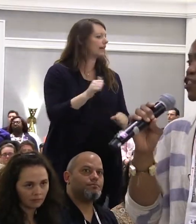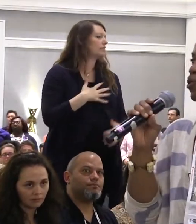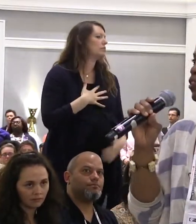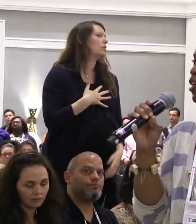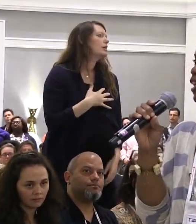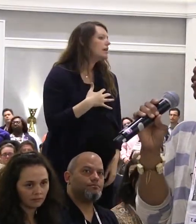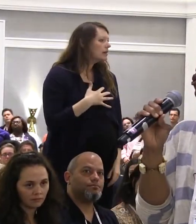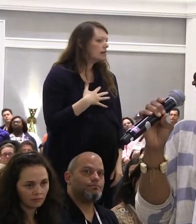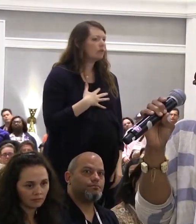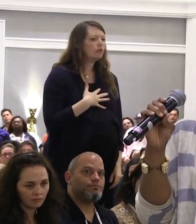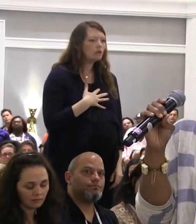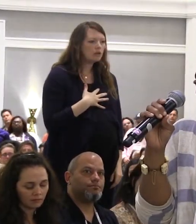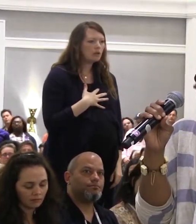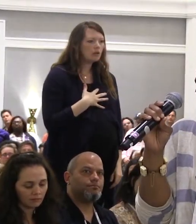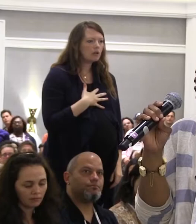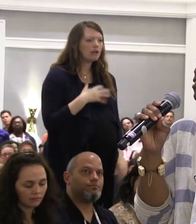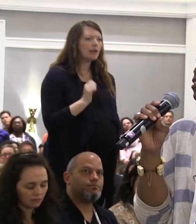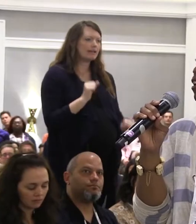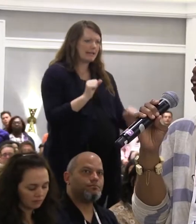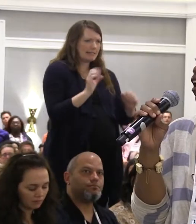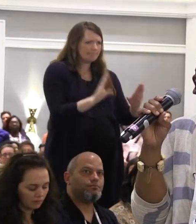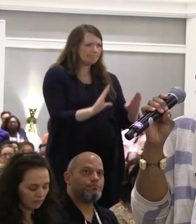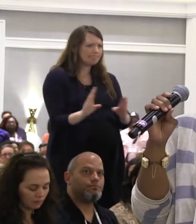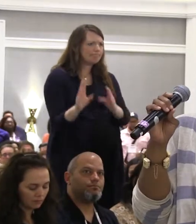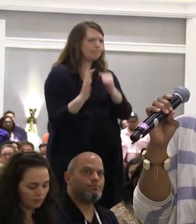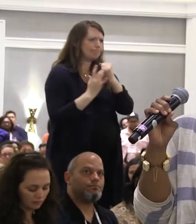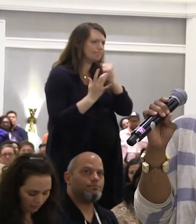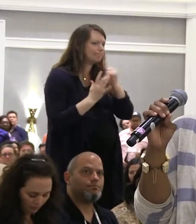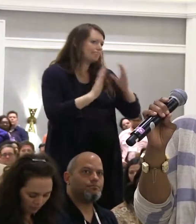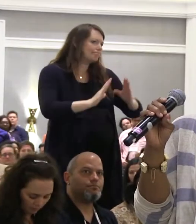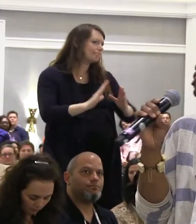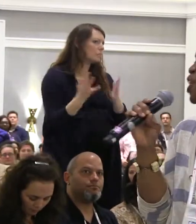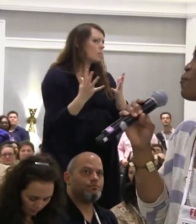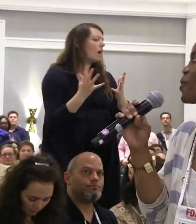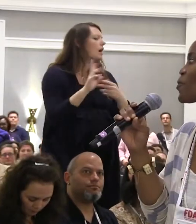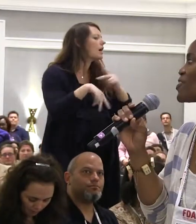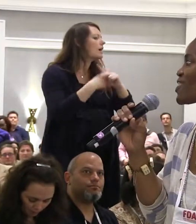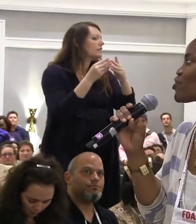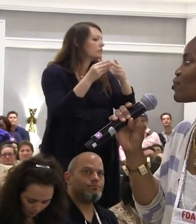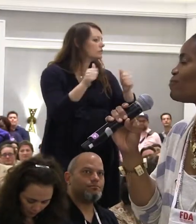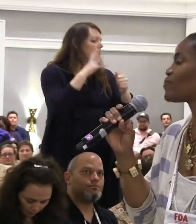so then I can strategize on solutions to help my organization,"